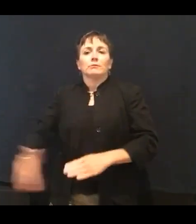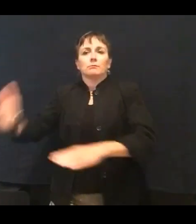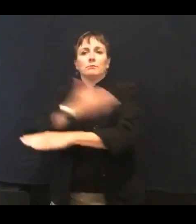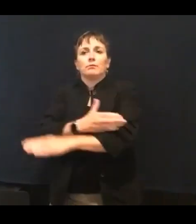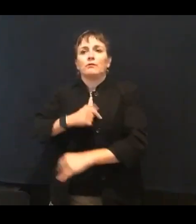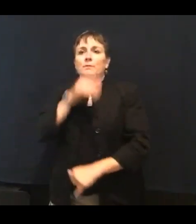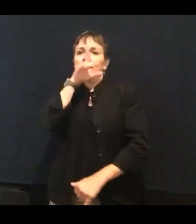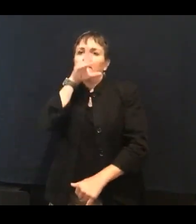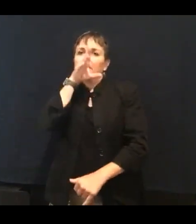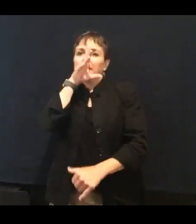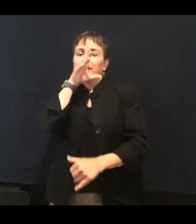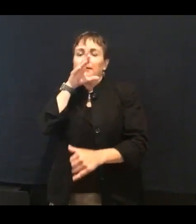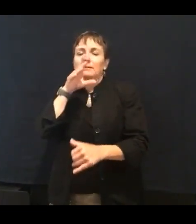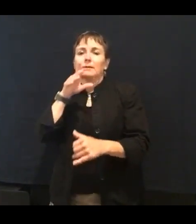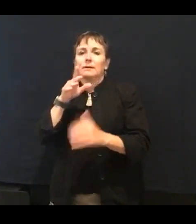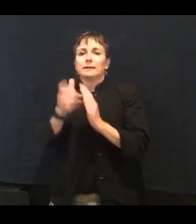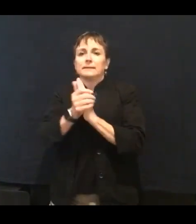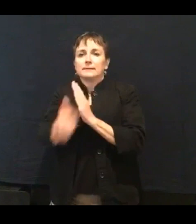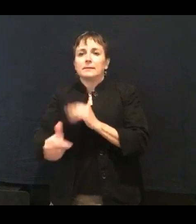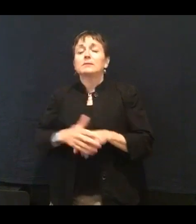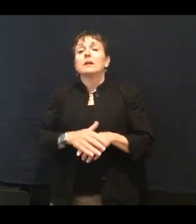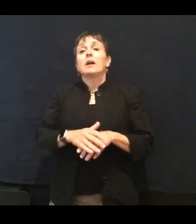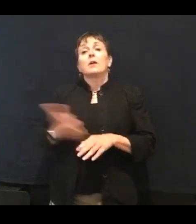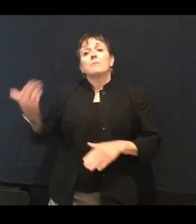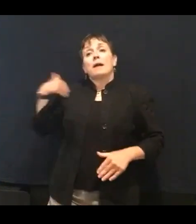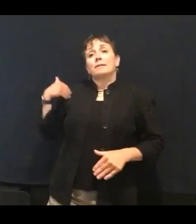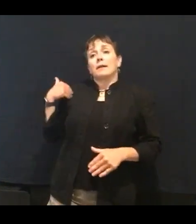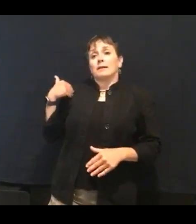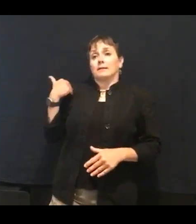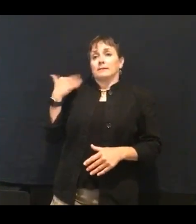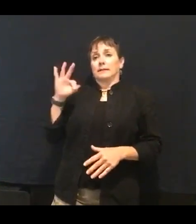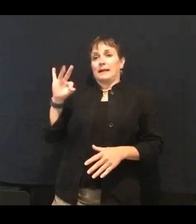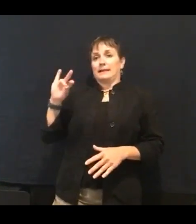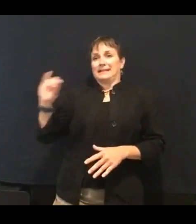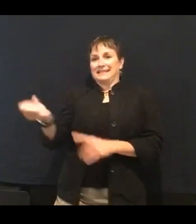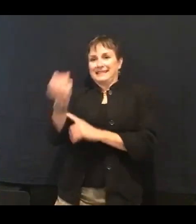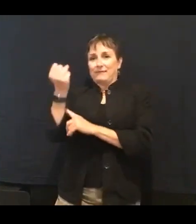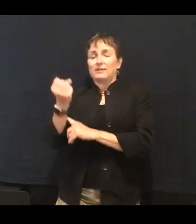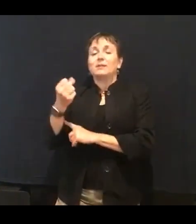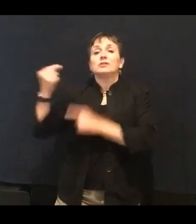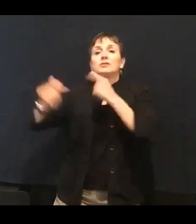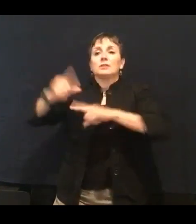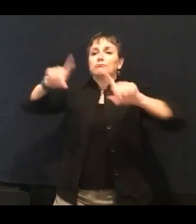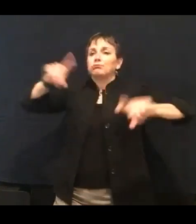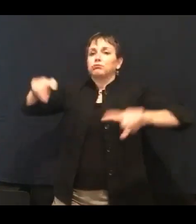At that time in the early 1970s, genetic testing was not available to us.